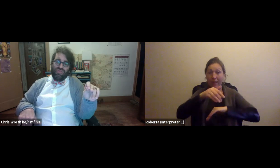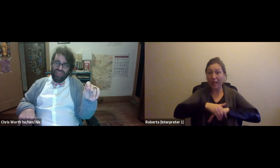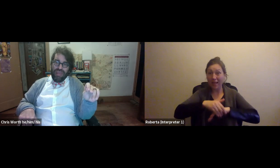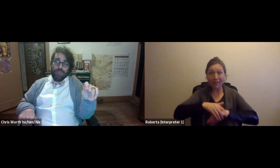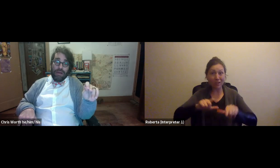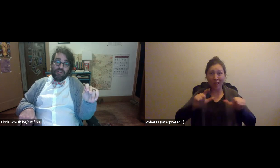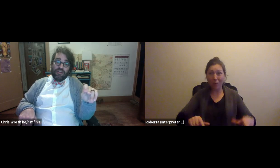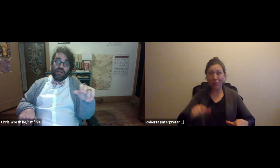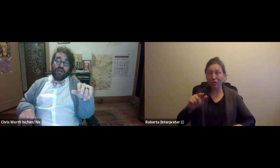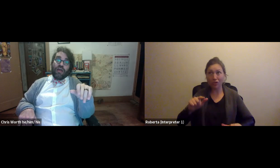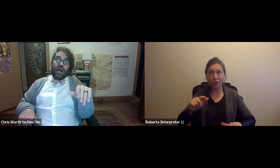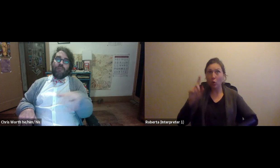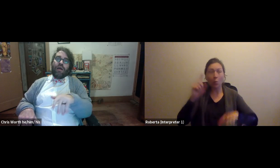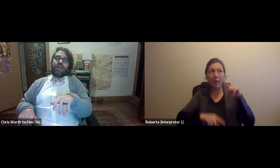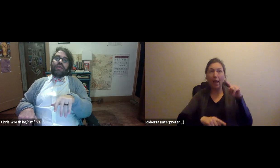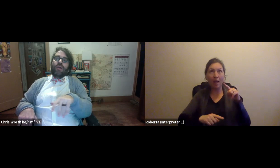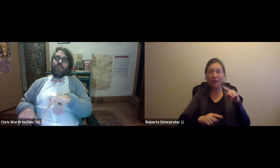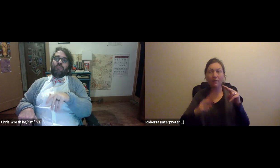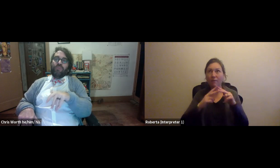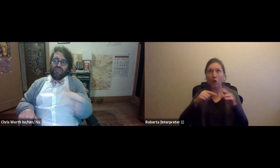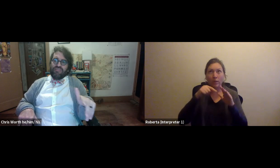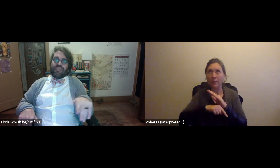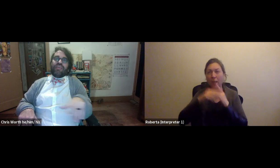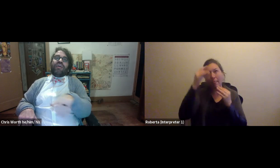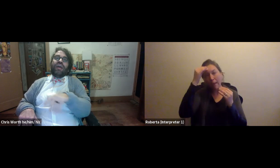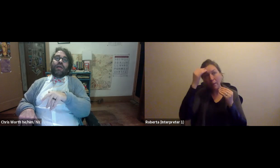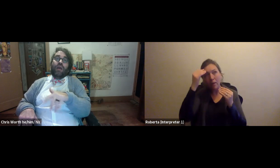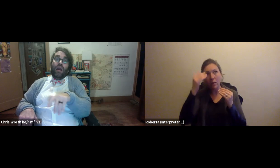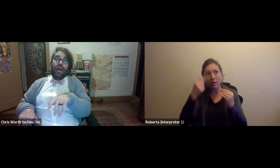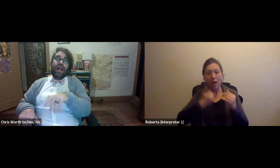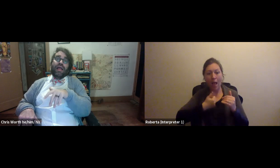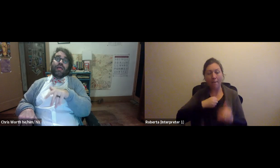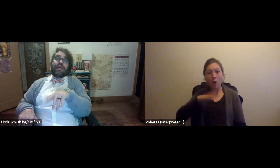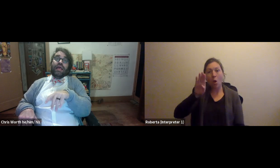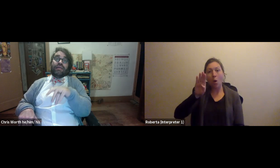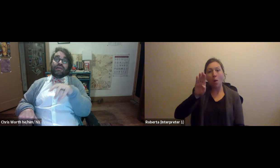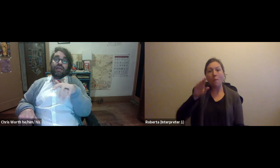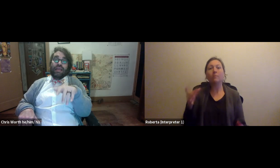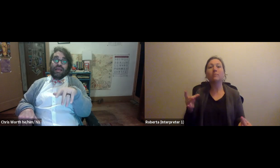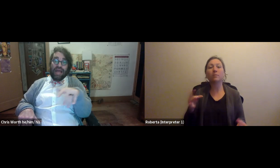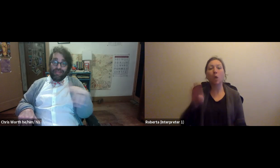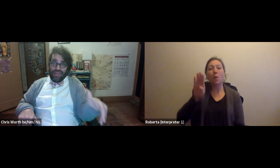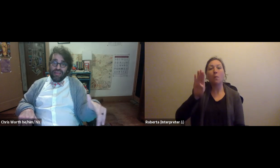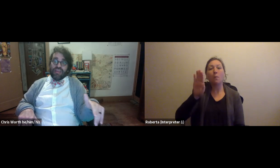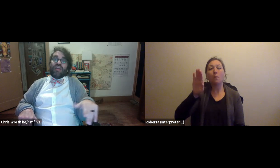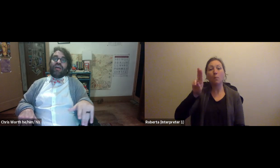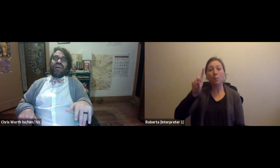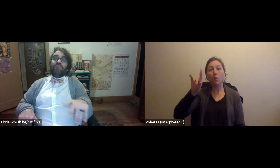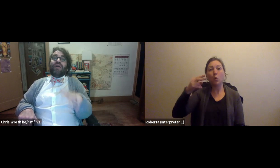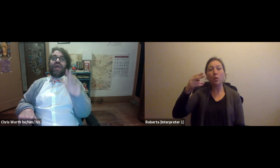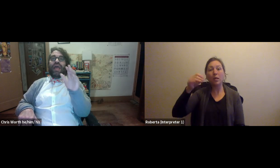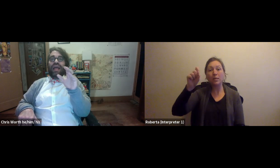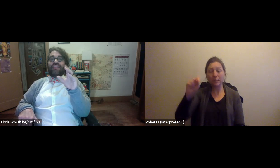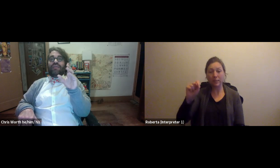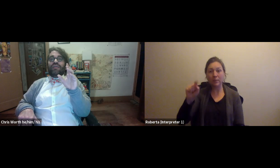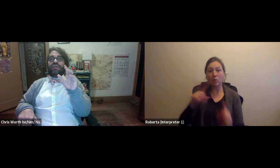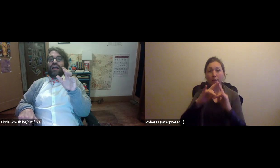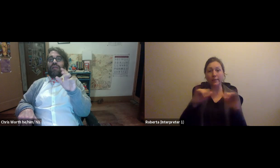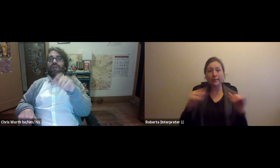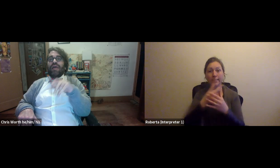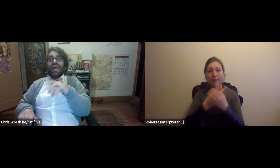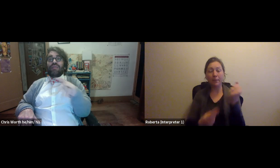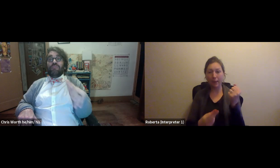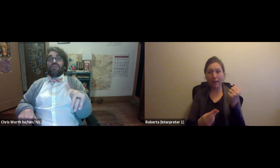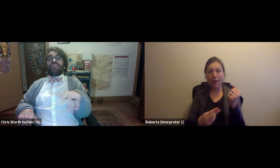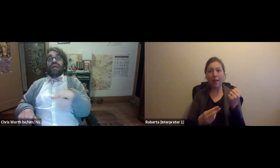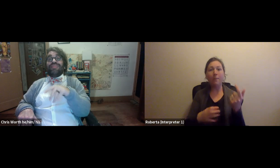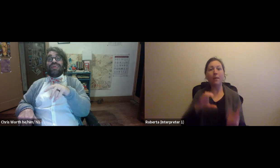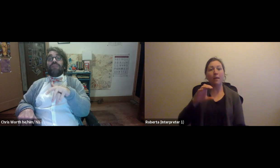think about. You know I'm a Buddhist. And a Catholic. And as a Buddhist I think about